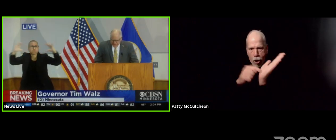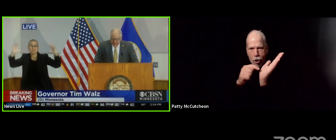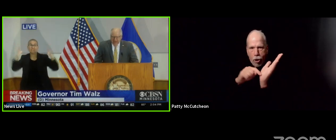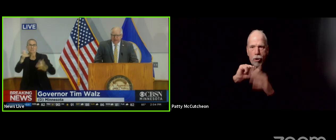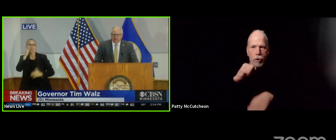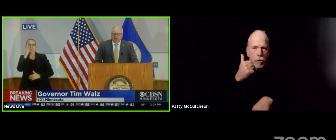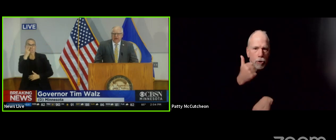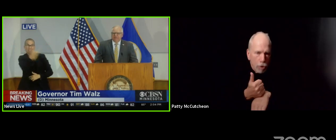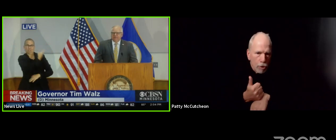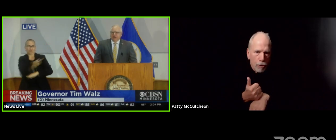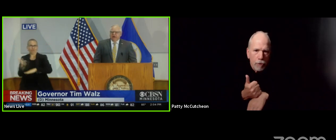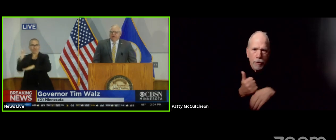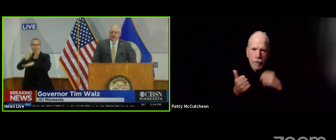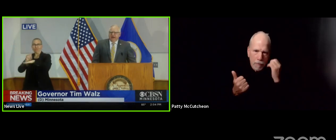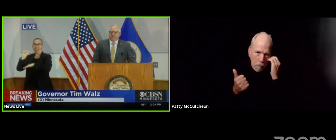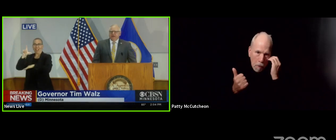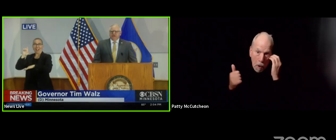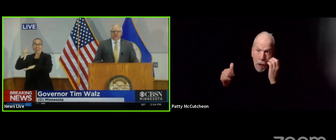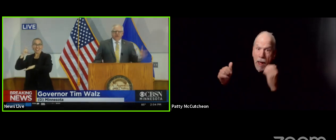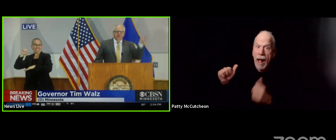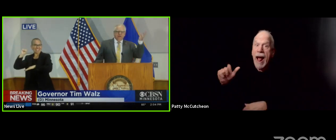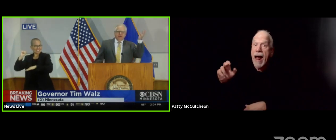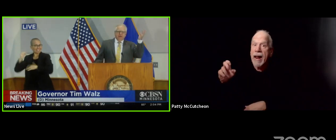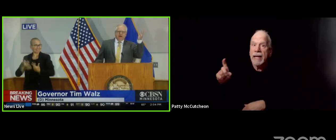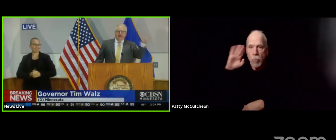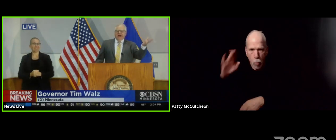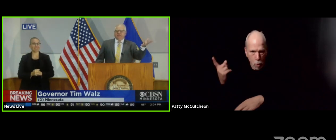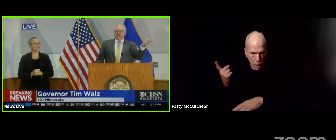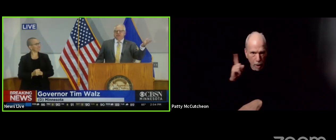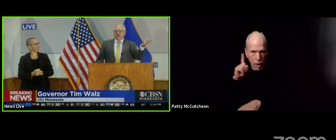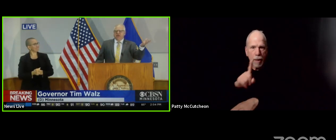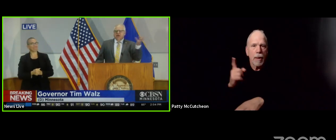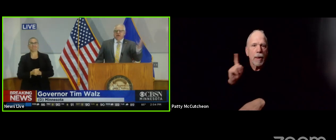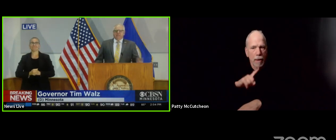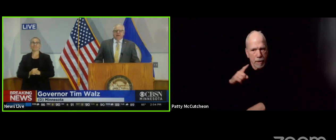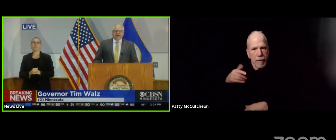X. THEN WE HAVE THAT COMBINATION OF ACTIVISTS COMBINING